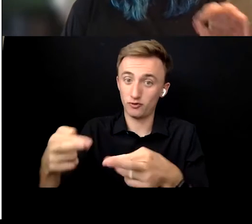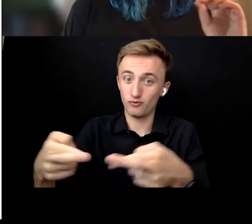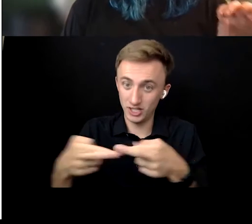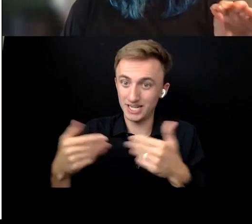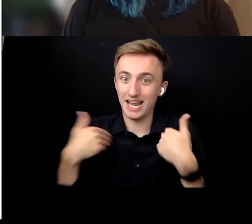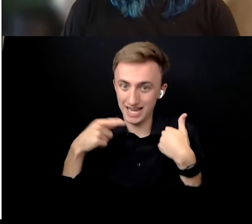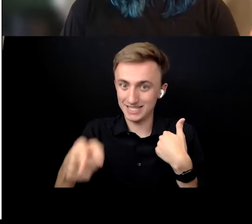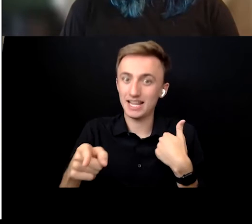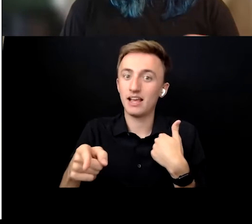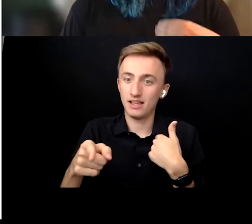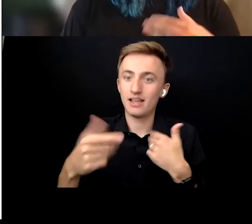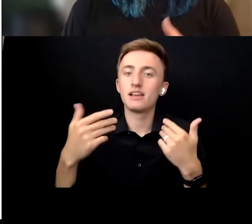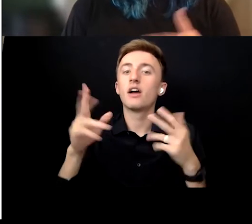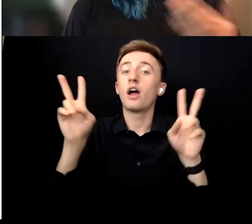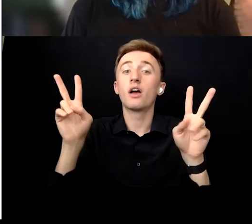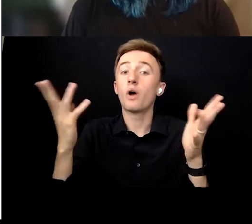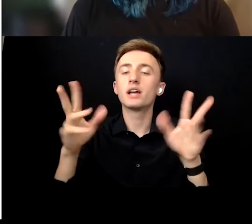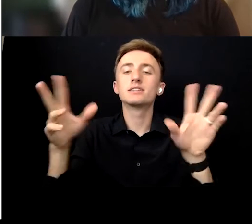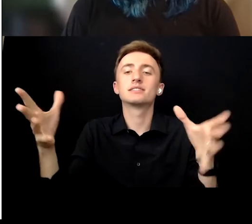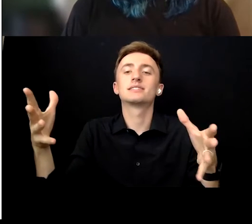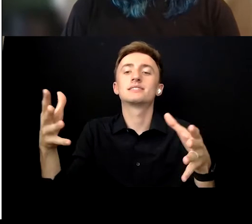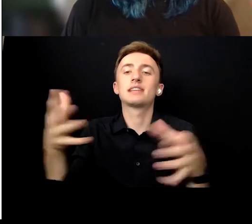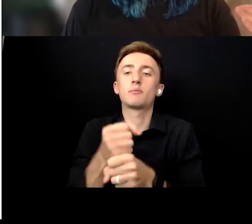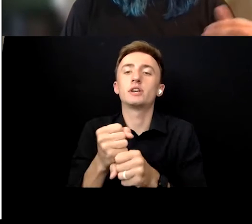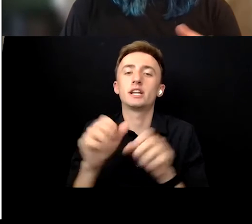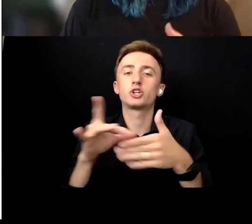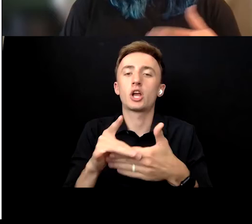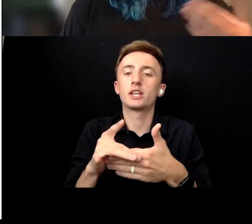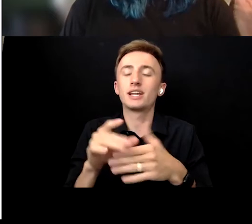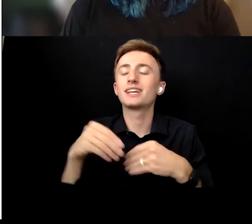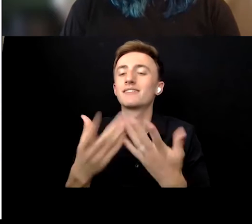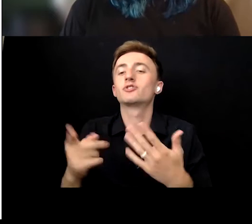is summary content. It gives you a highlight of what has changed. It does not include,